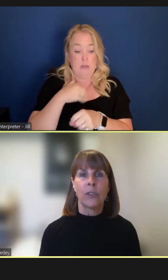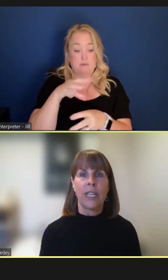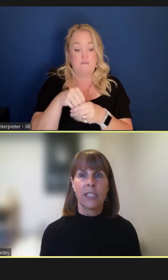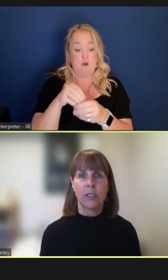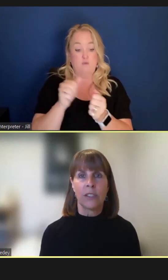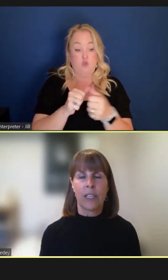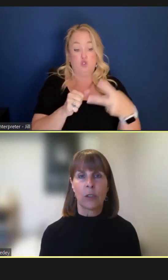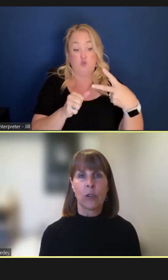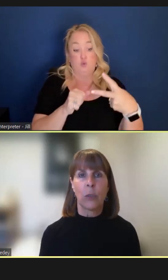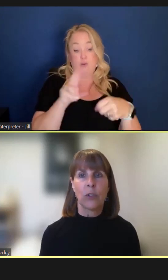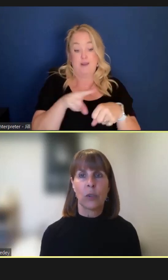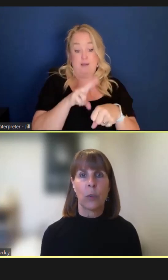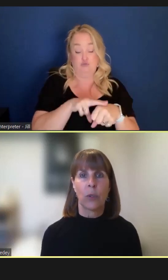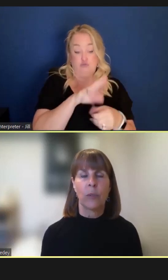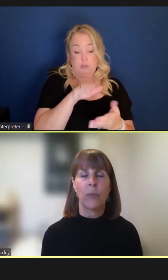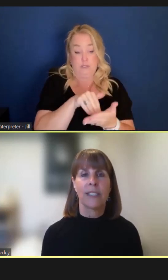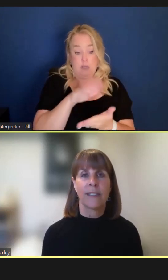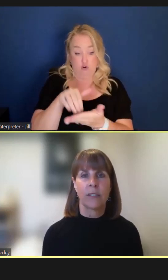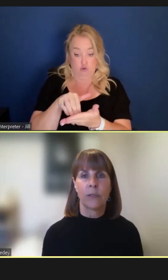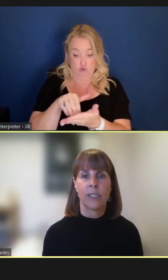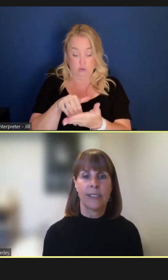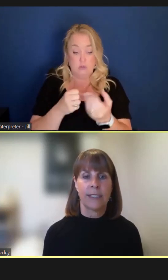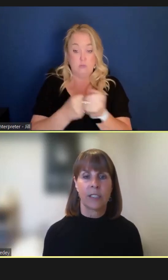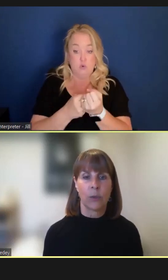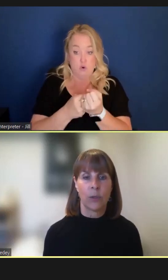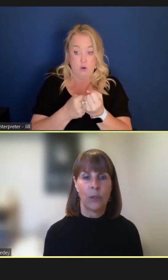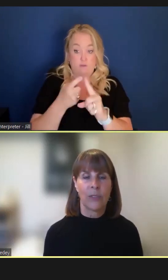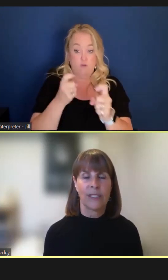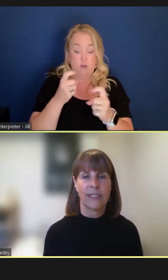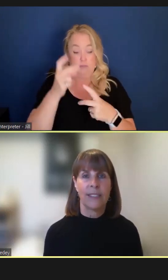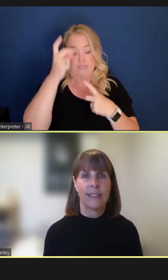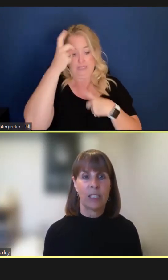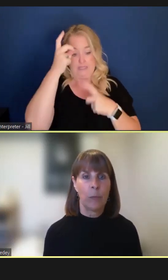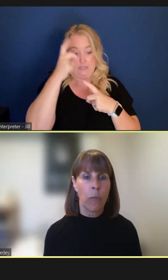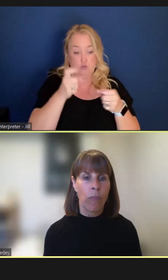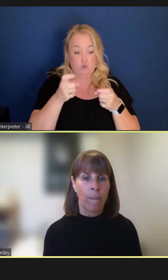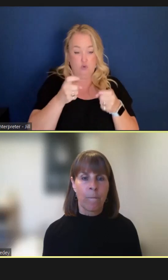national centers both supported by the Centers for Disease Control the CDC the